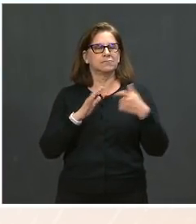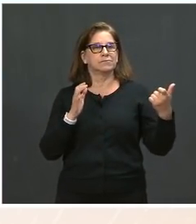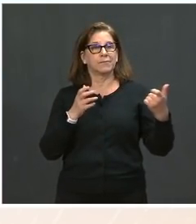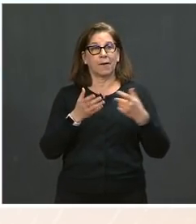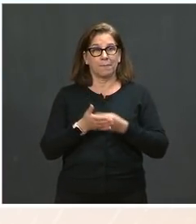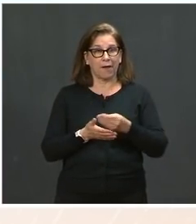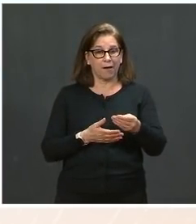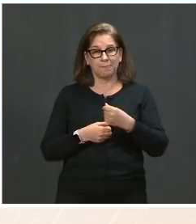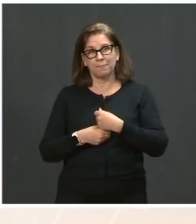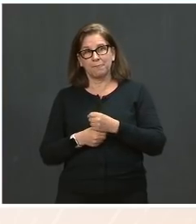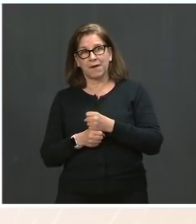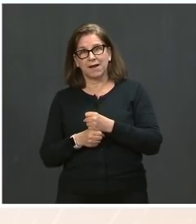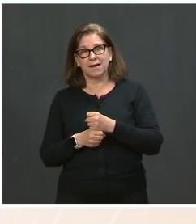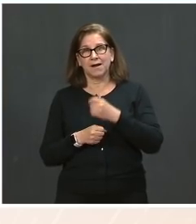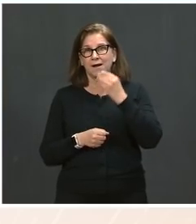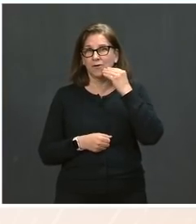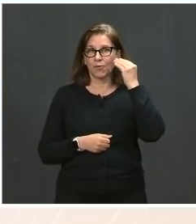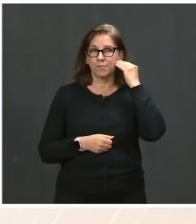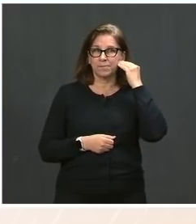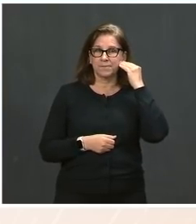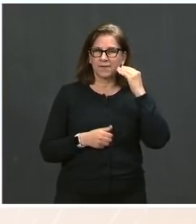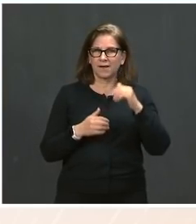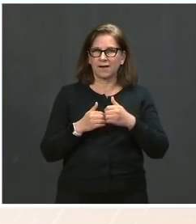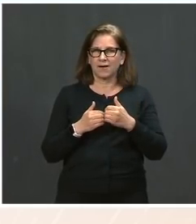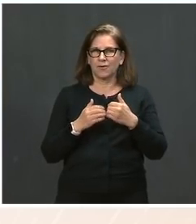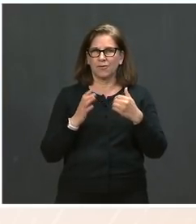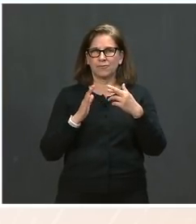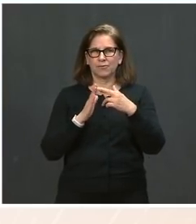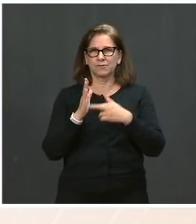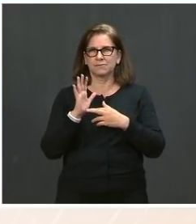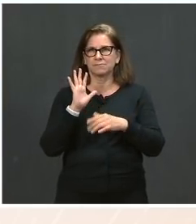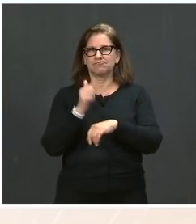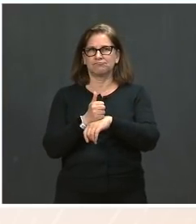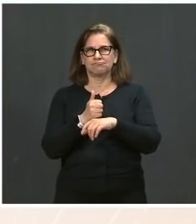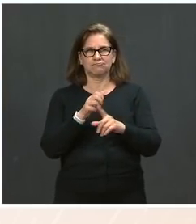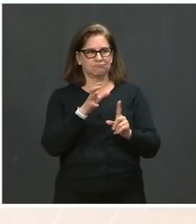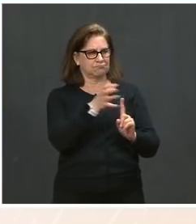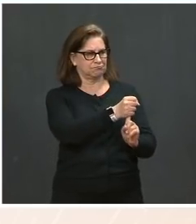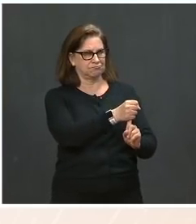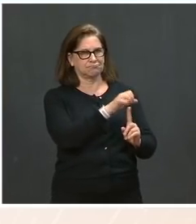can be enforced? Ms. Psaki: Well, it's a rule that is being put in place by the Department of Justice.